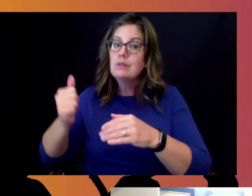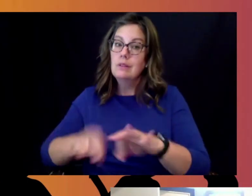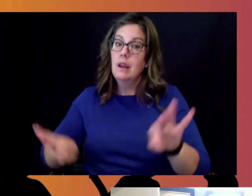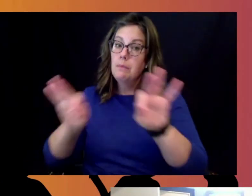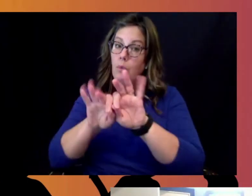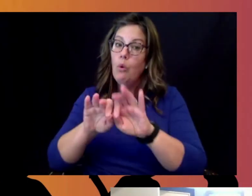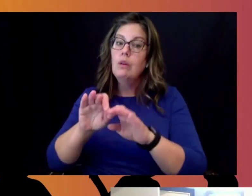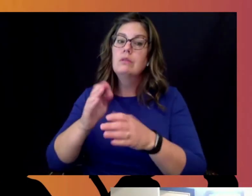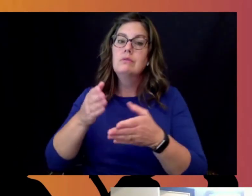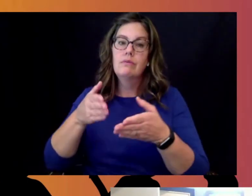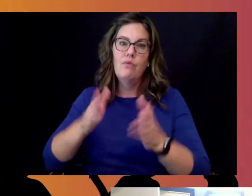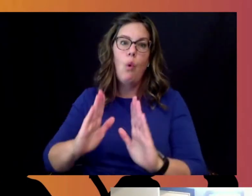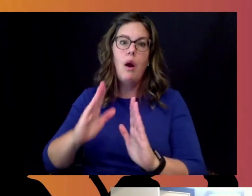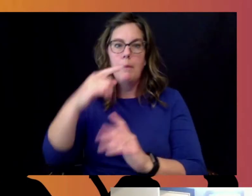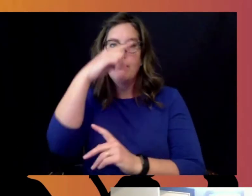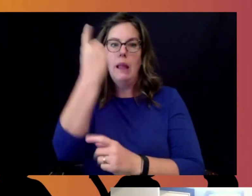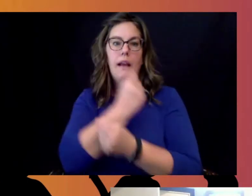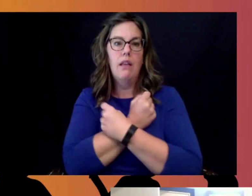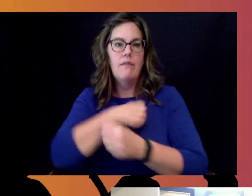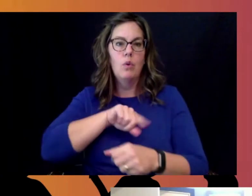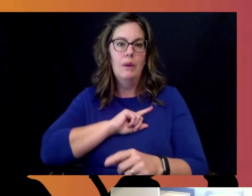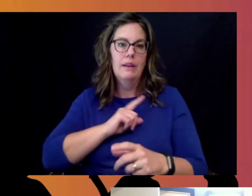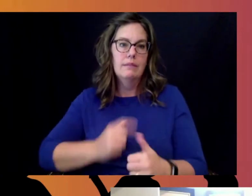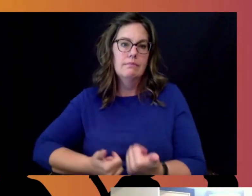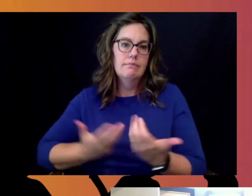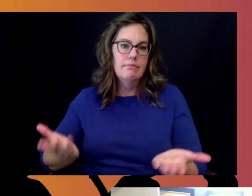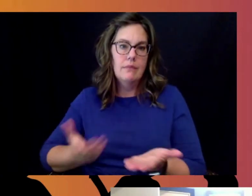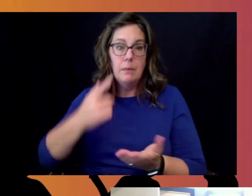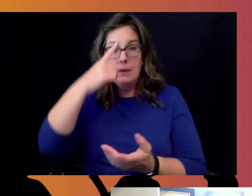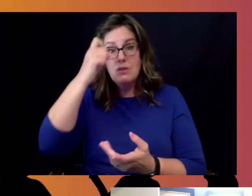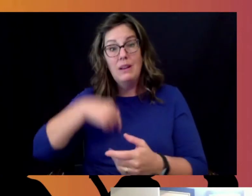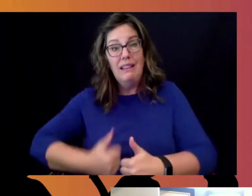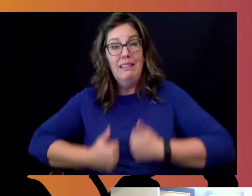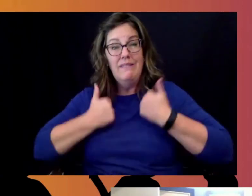you know we live in a capitalist world and there's there's not very far that black people